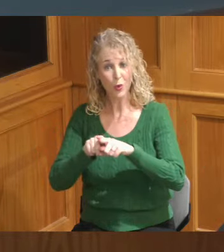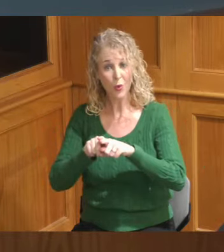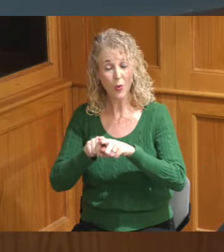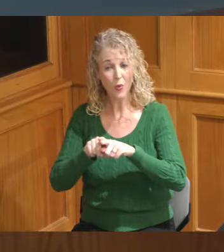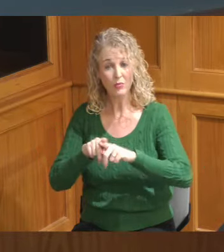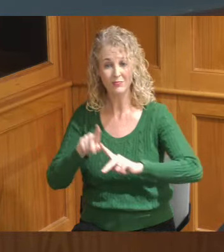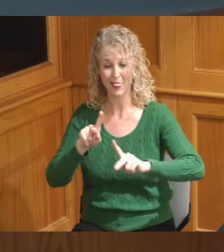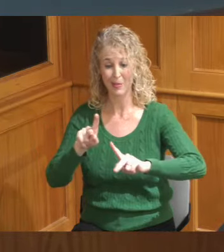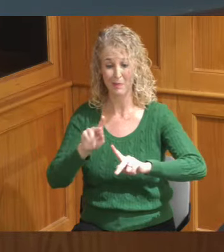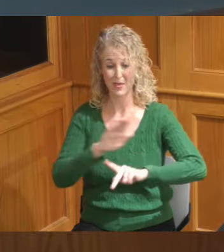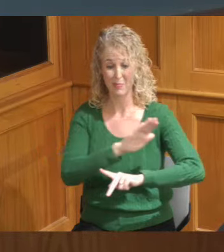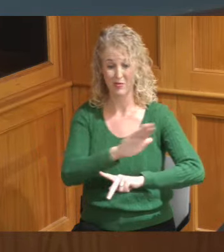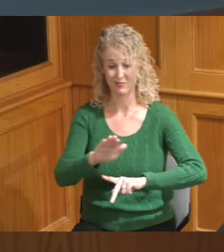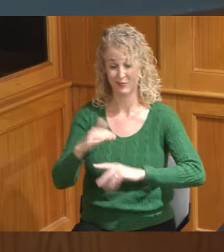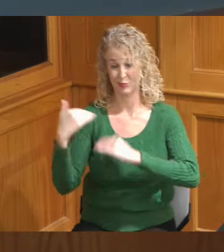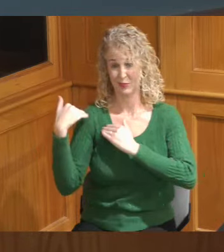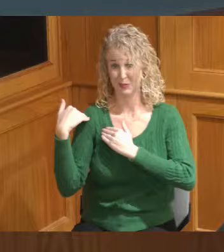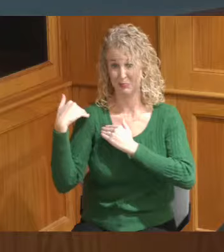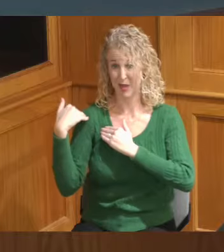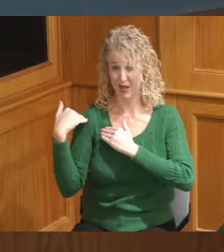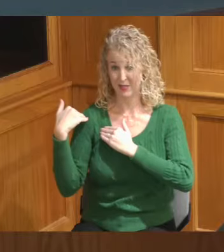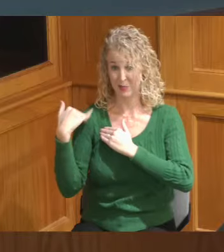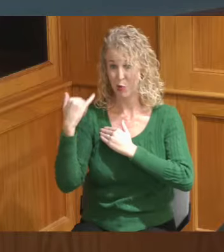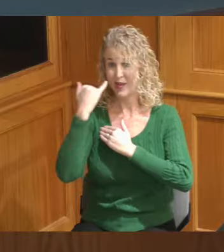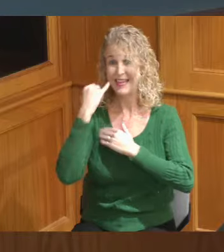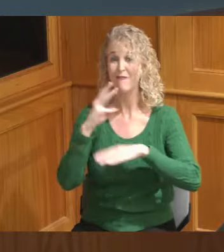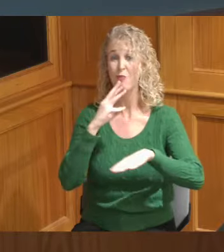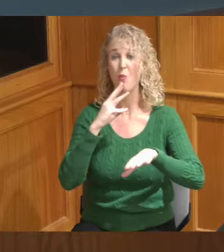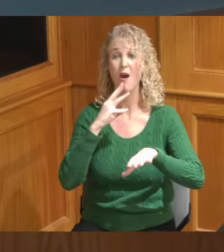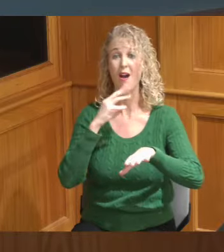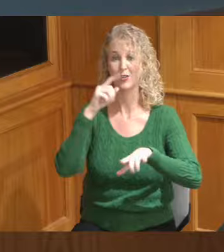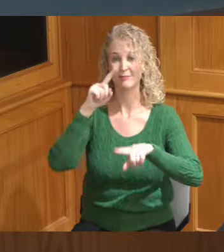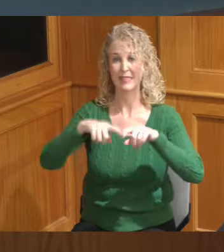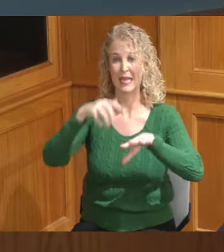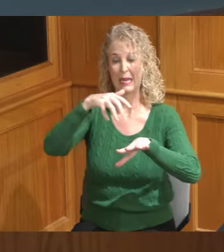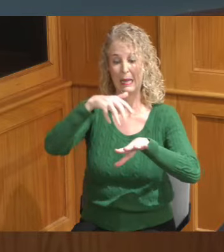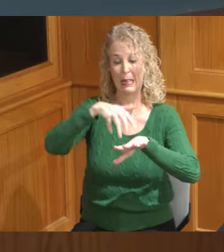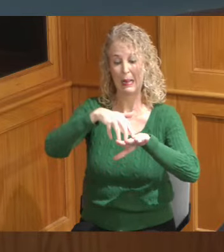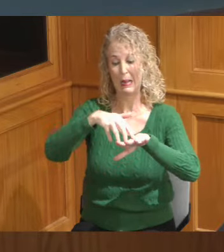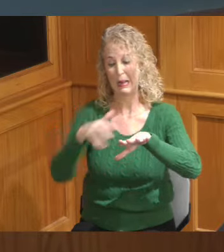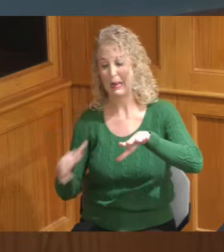are responsible for that runoff are paying either their fair share or doing something to ailarate,